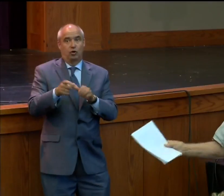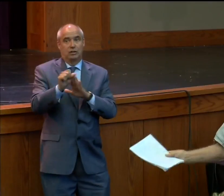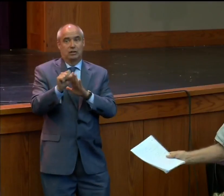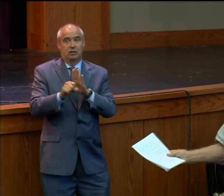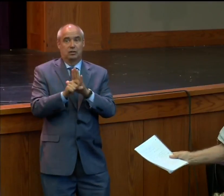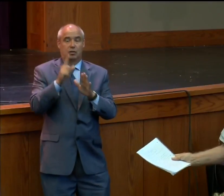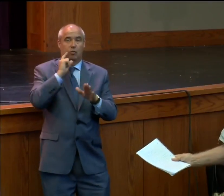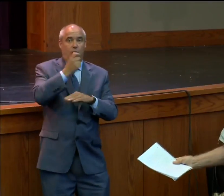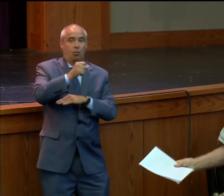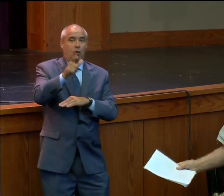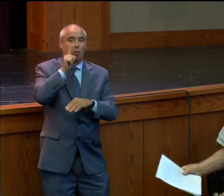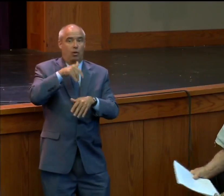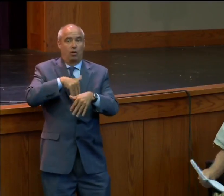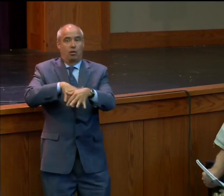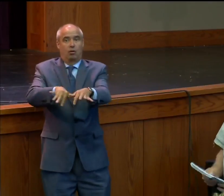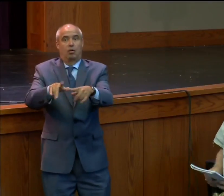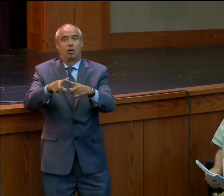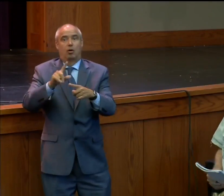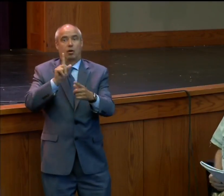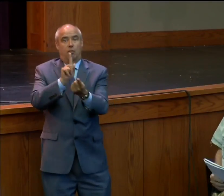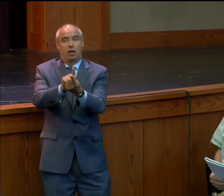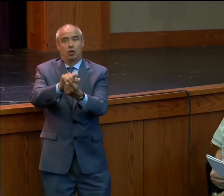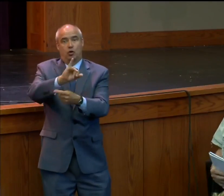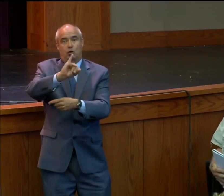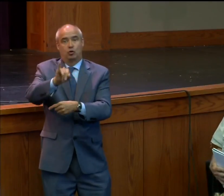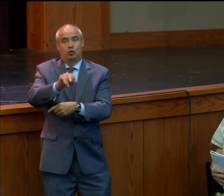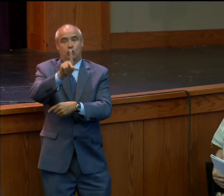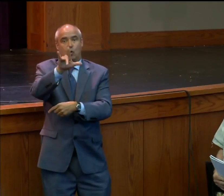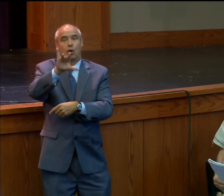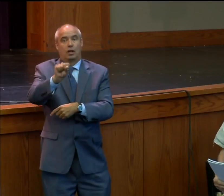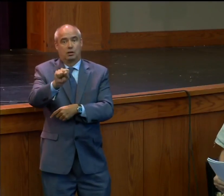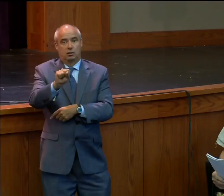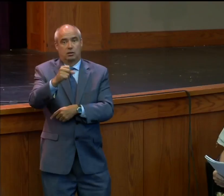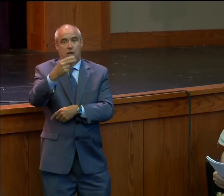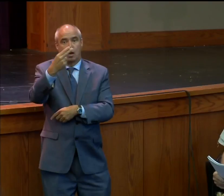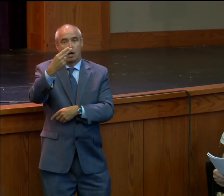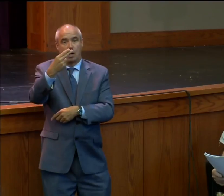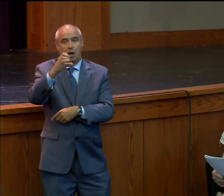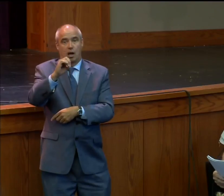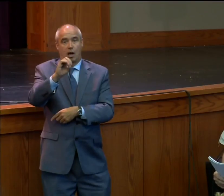JULIUS HOBSON AT THE PEOPLE'S PARTY CONVENTION IN ST. LOUIS, A